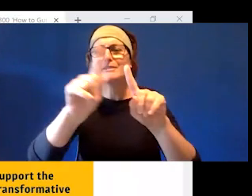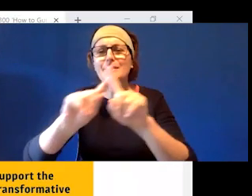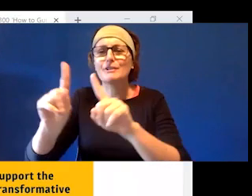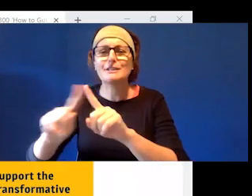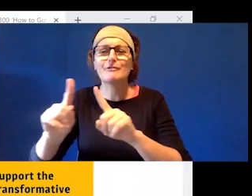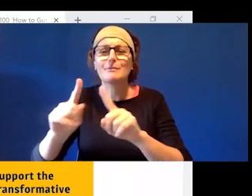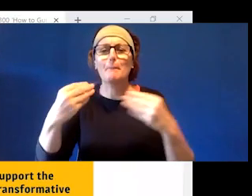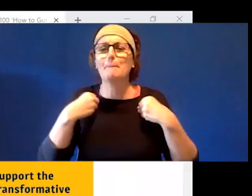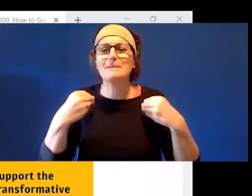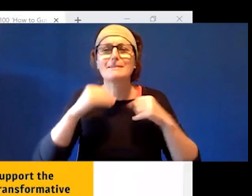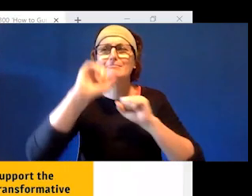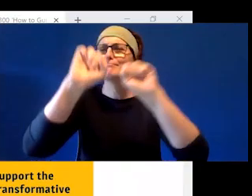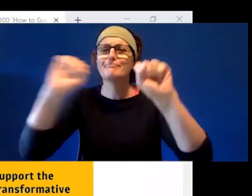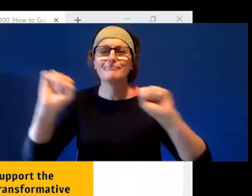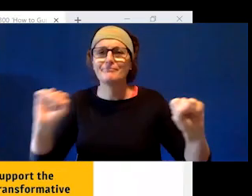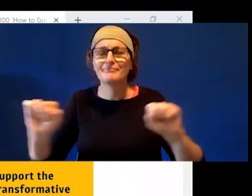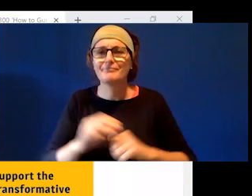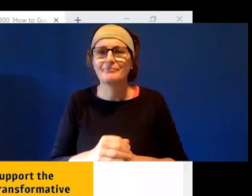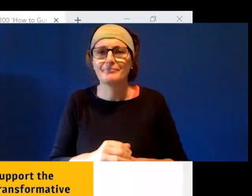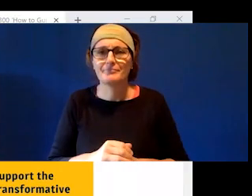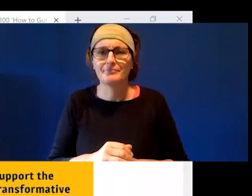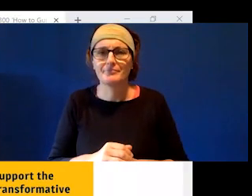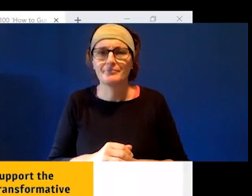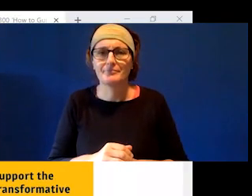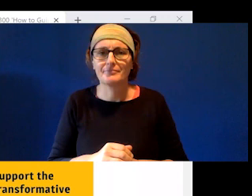about which are just had a Bibi --